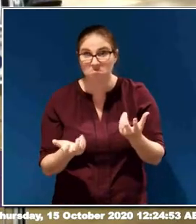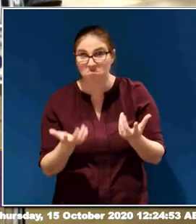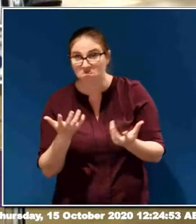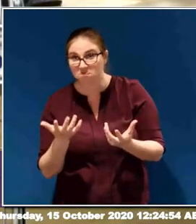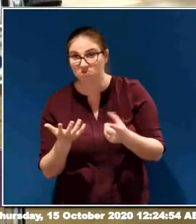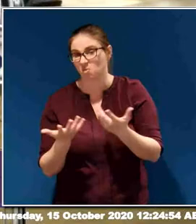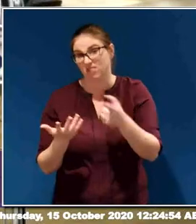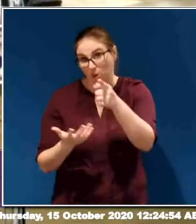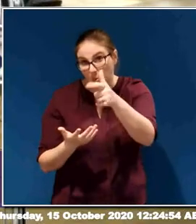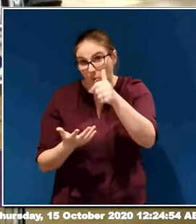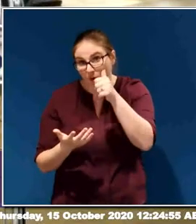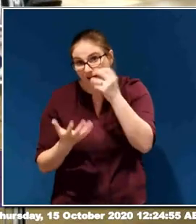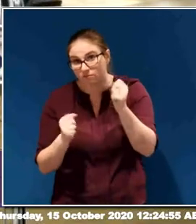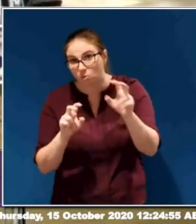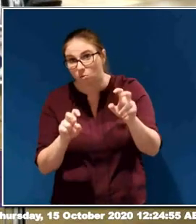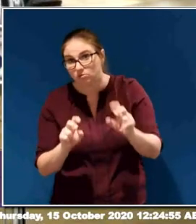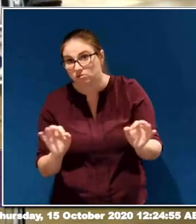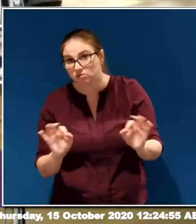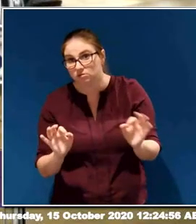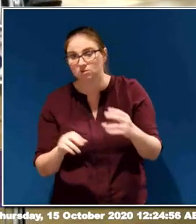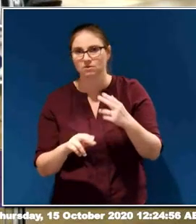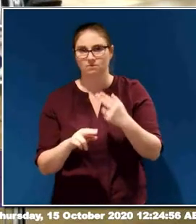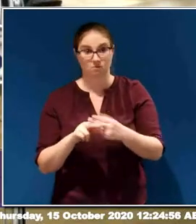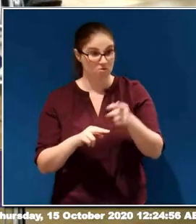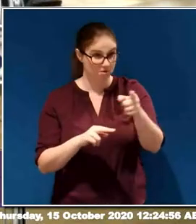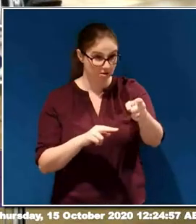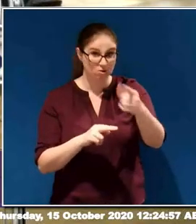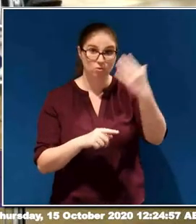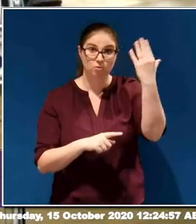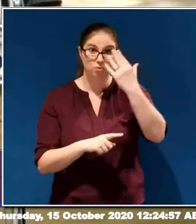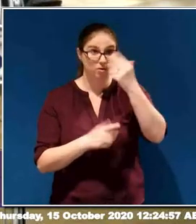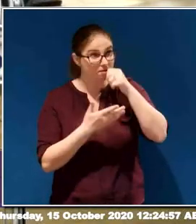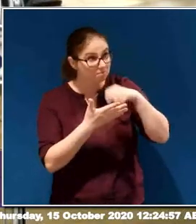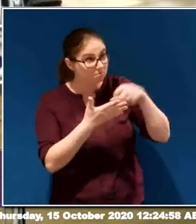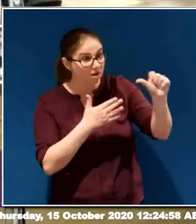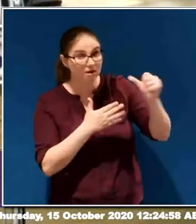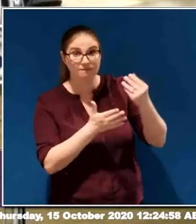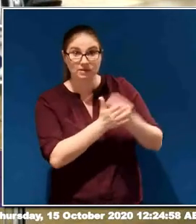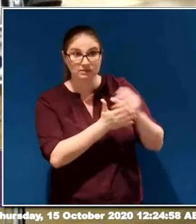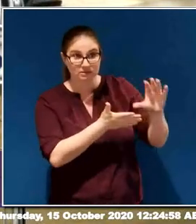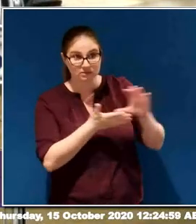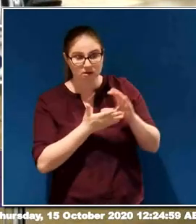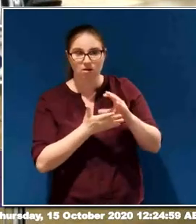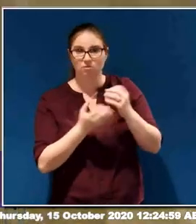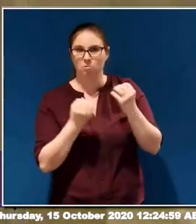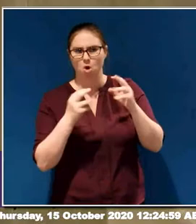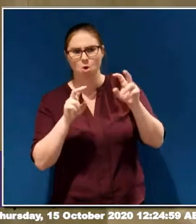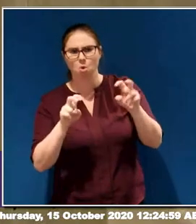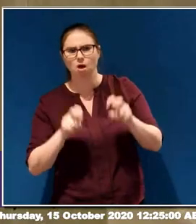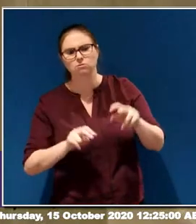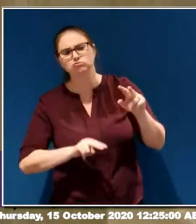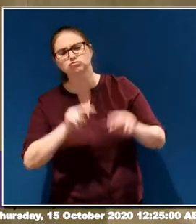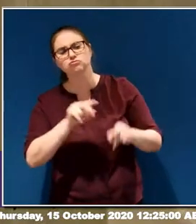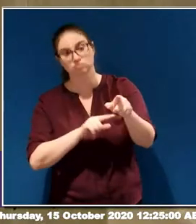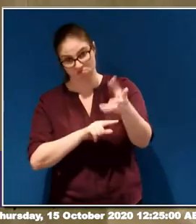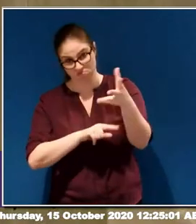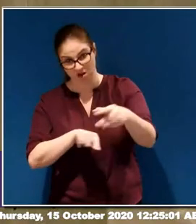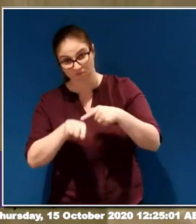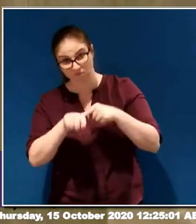applied for was used for the purpose stated in the application? No. So you agree with me?